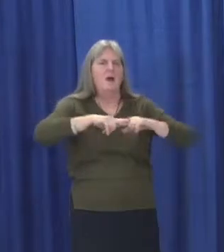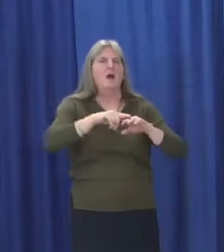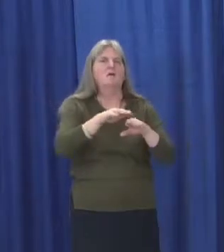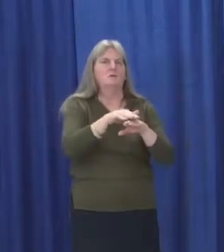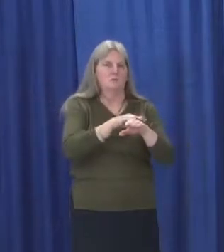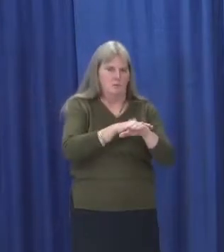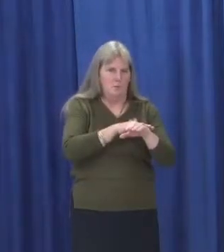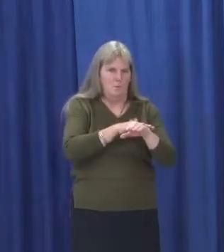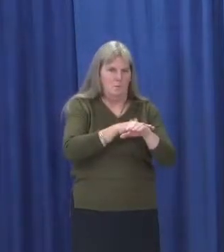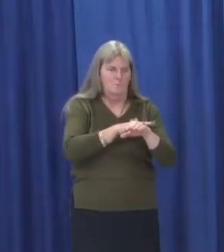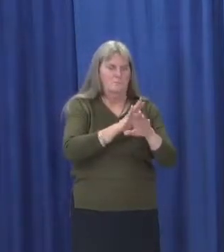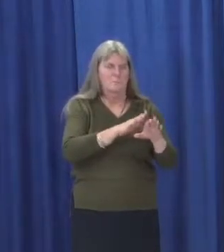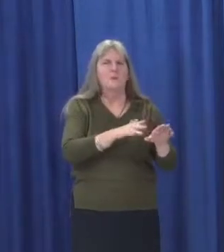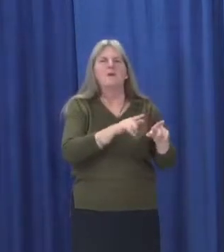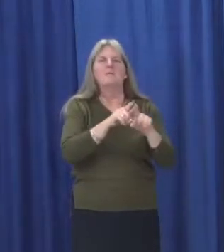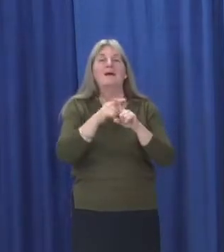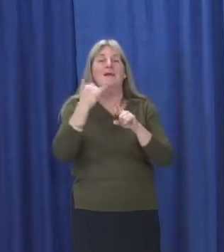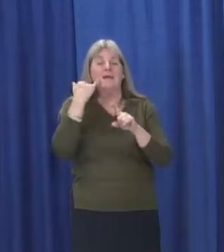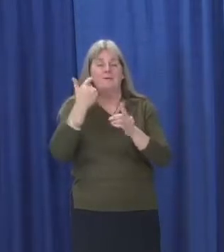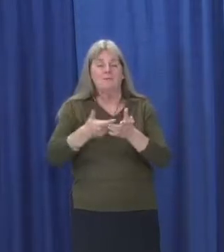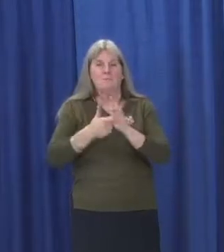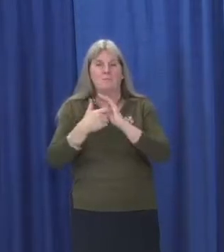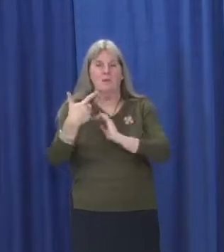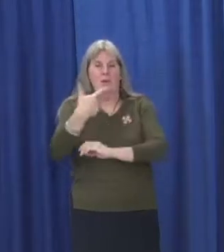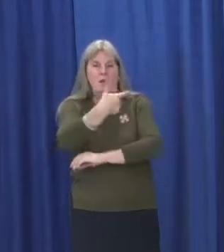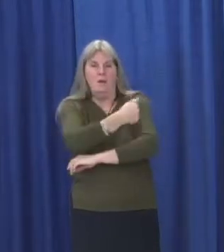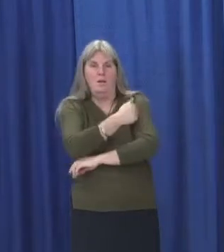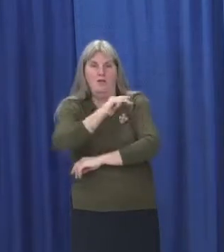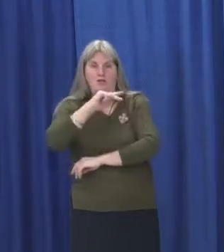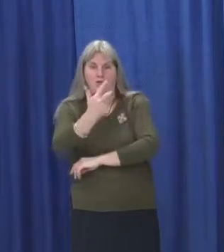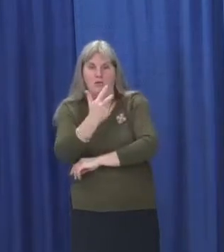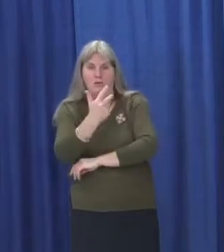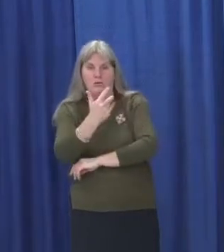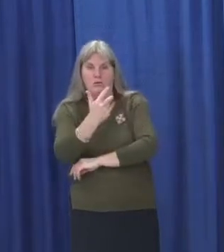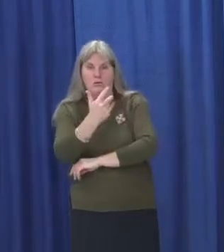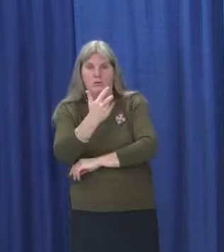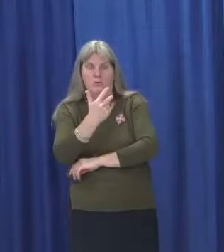wanes much more slowly. If we require a booster shots to